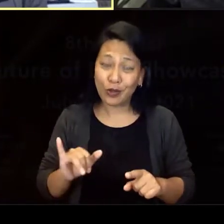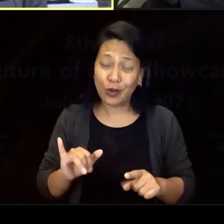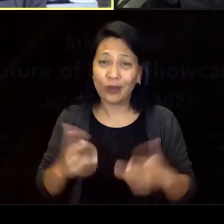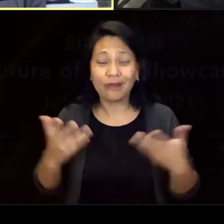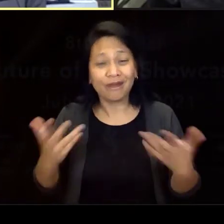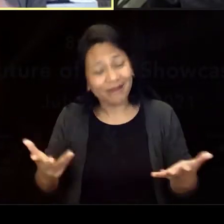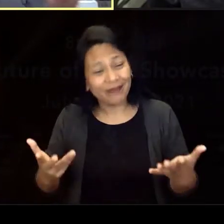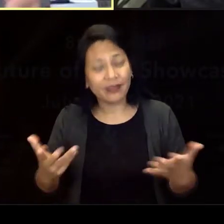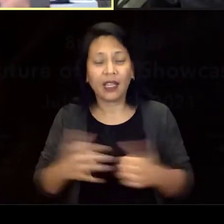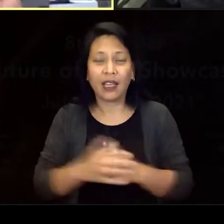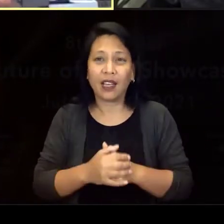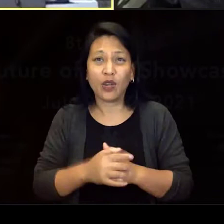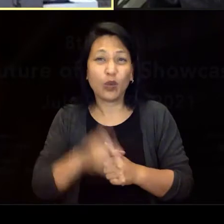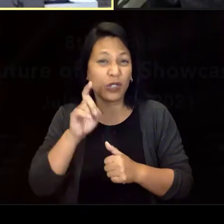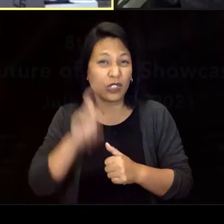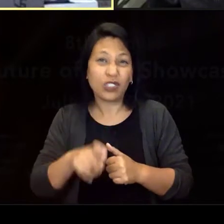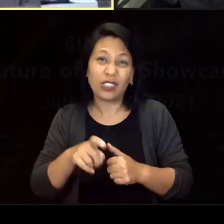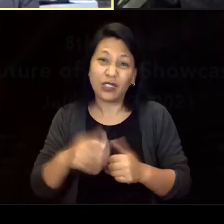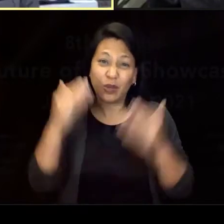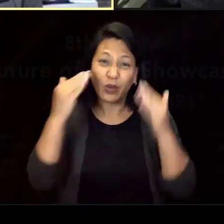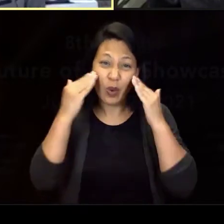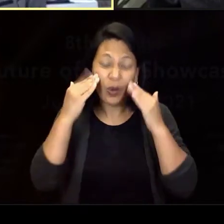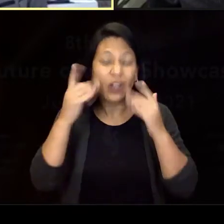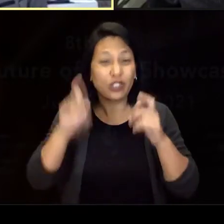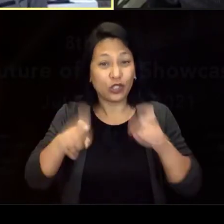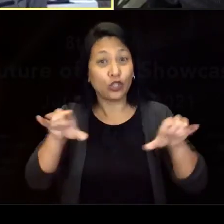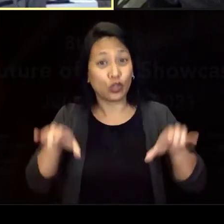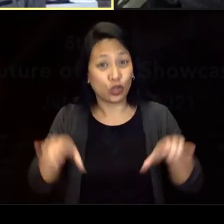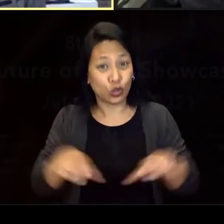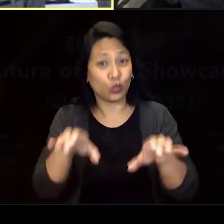point where we have to do, like, I feel like it's a